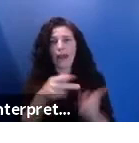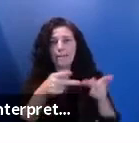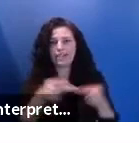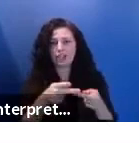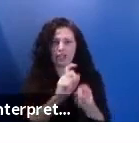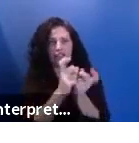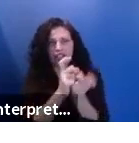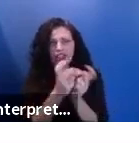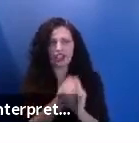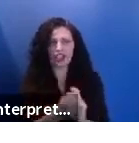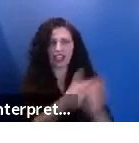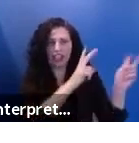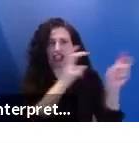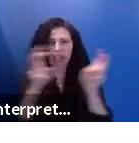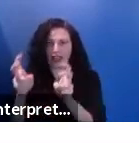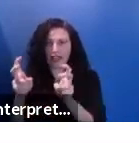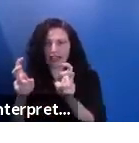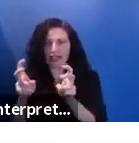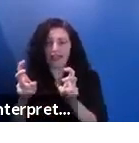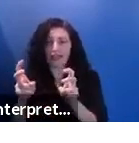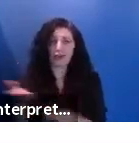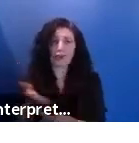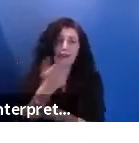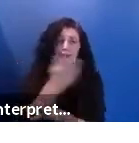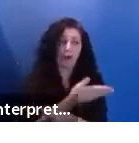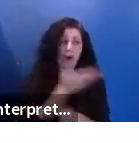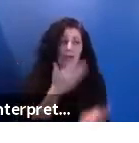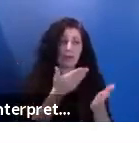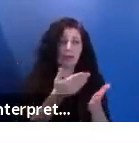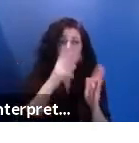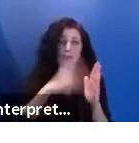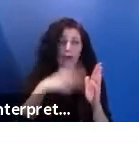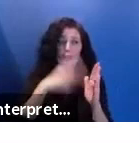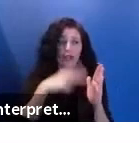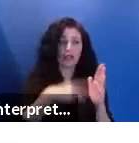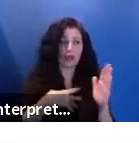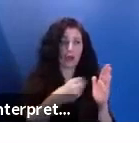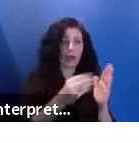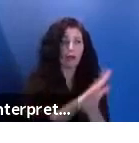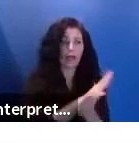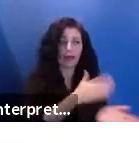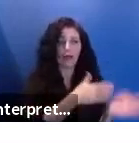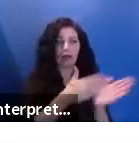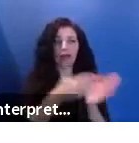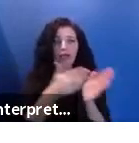since the beginning. So if you've been reading along from the white paper, through the Safe Way Forward document, to now,